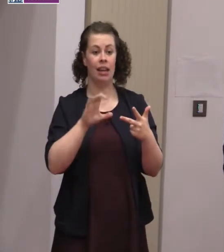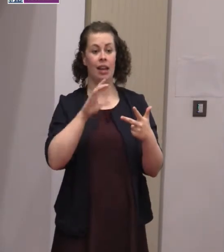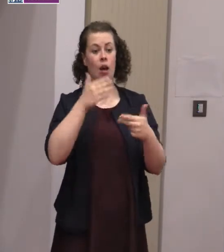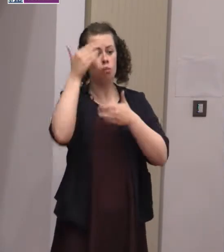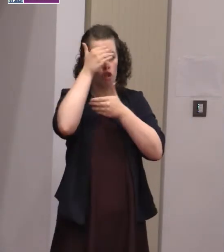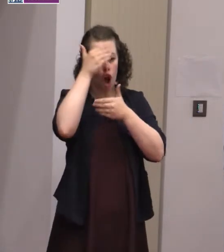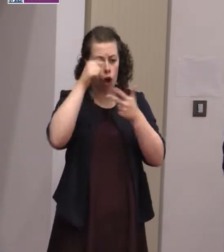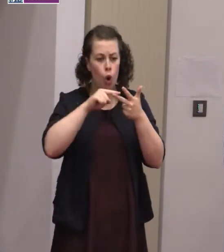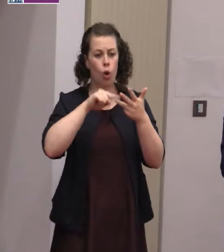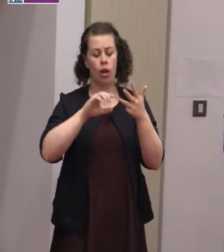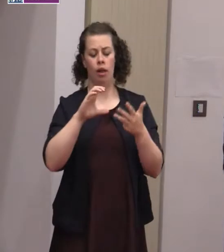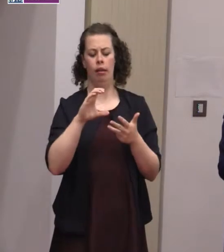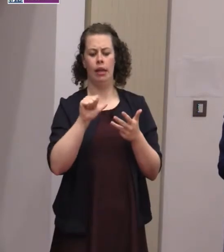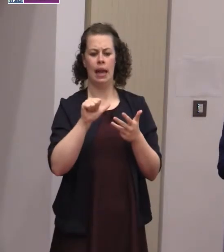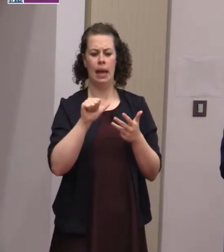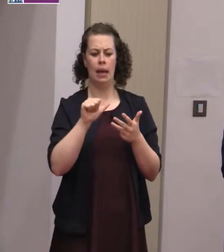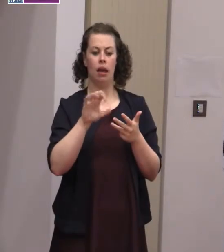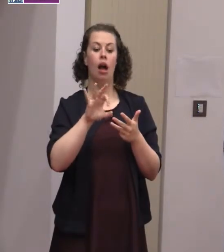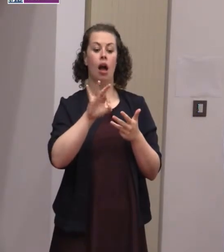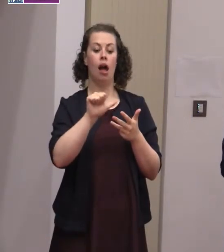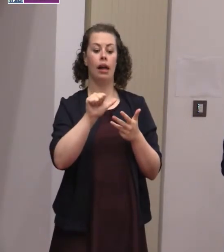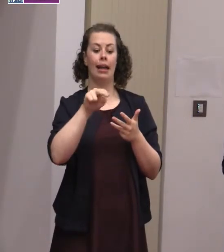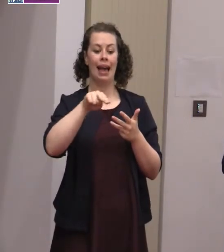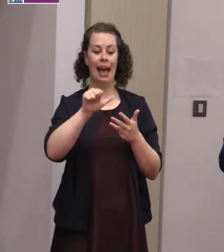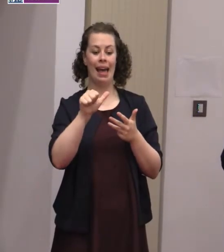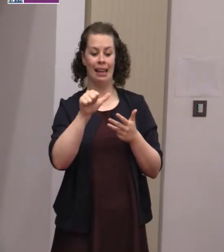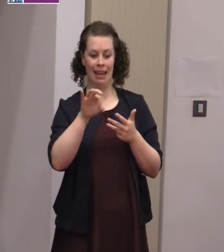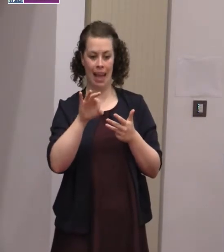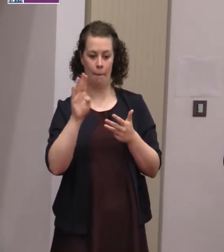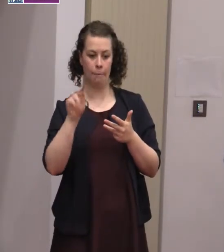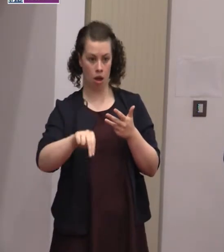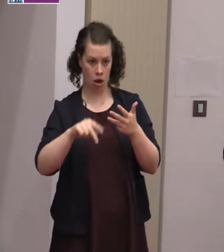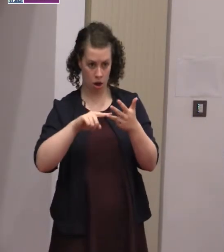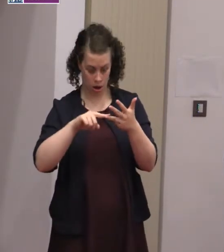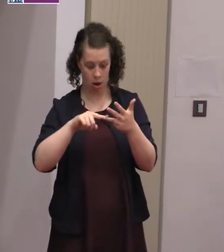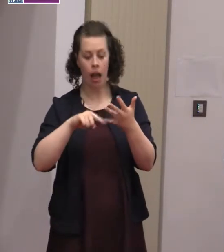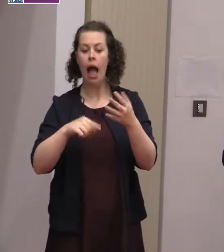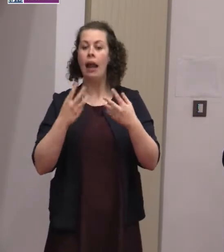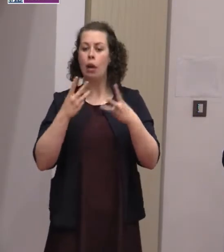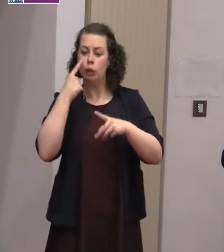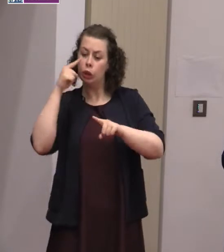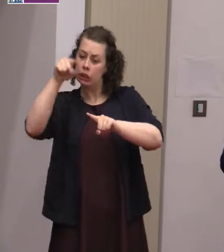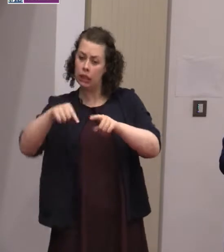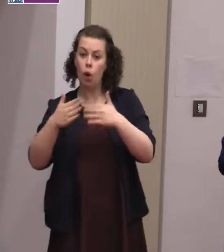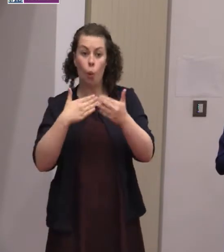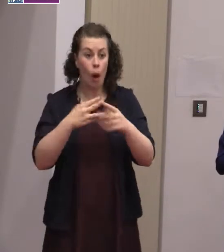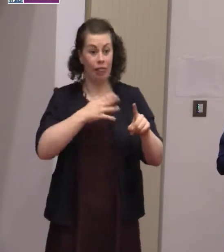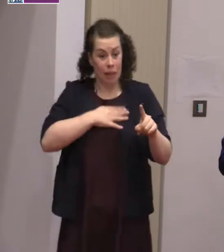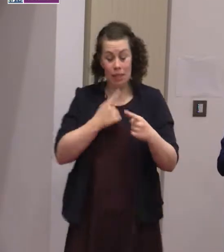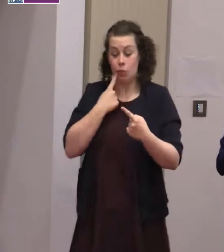to represent the different regions. I was trying to see what the committee was saying in relation to these countries in relation